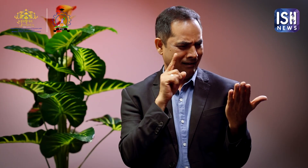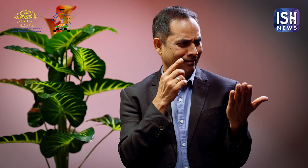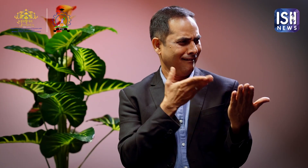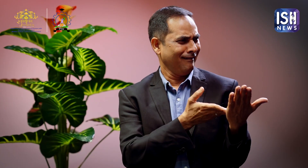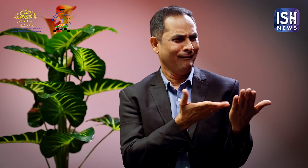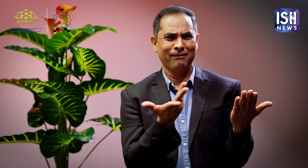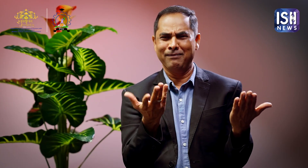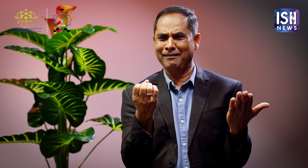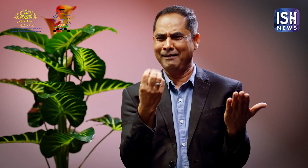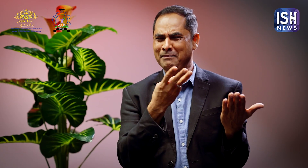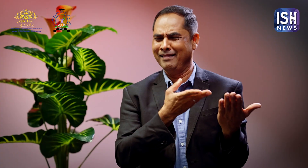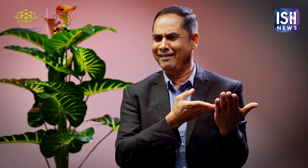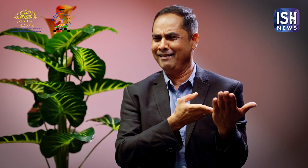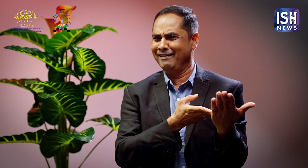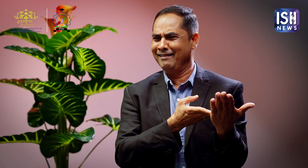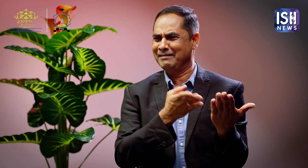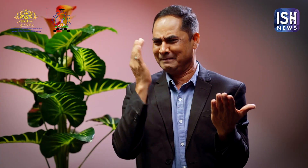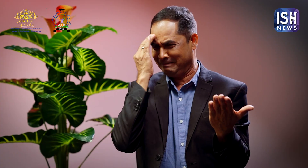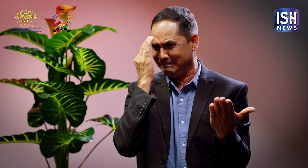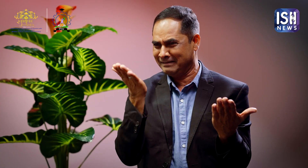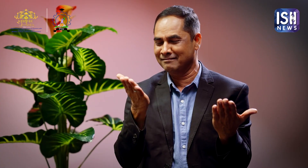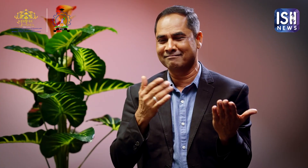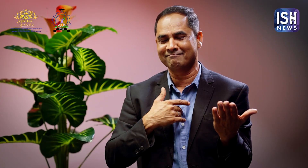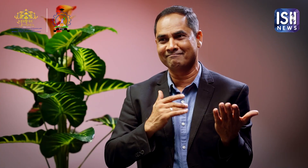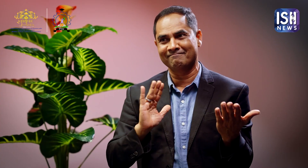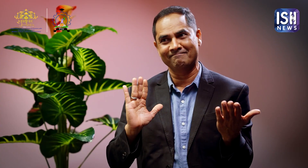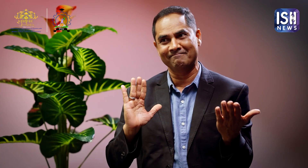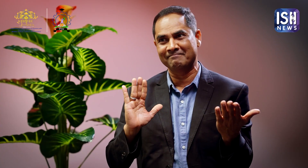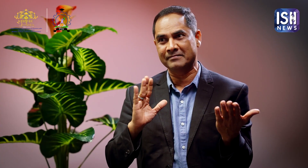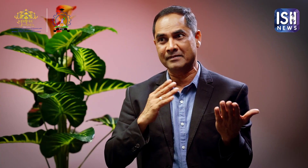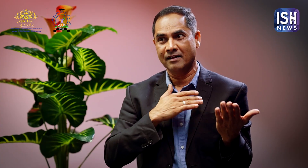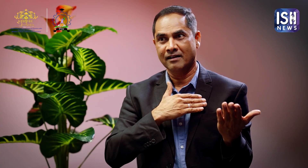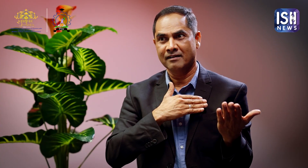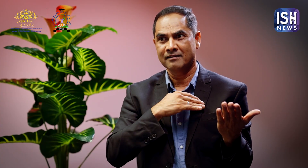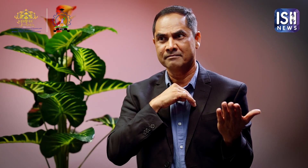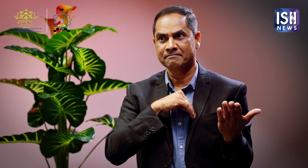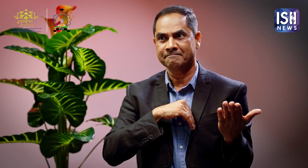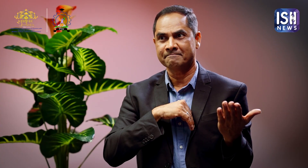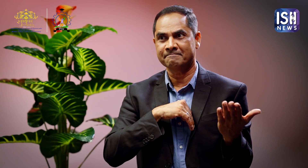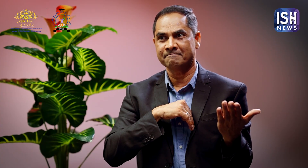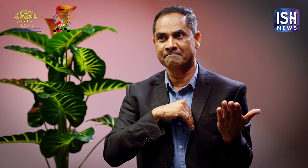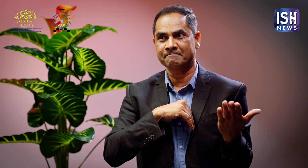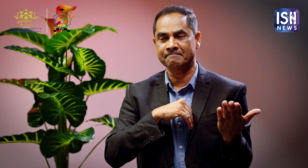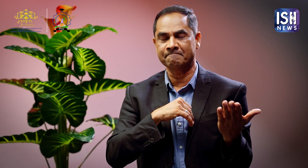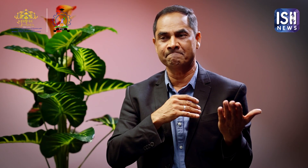My father was surprised by my decision and was urging me to use my common sense. But I remained steadfast in my decision. It was driven by my heart and passion.